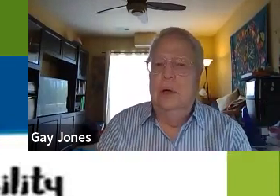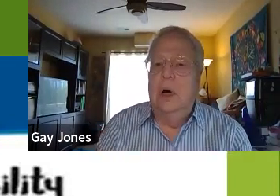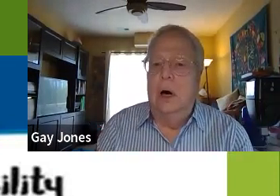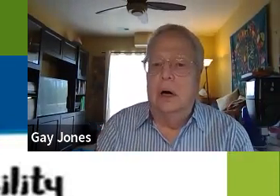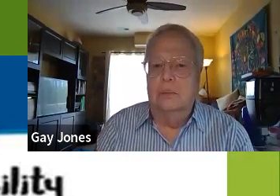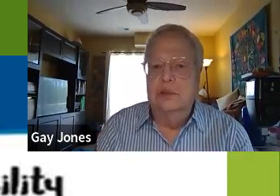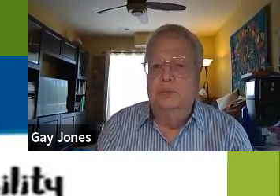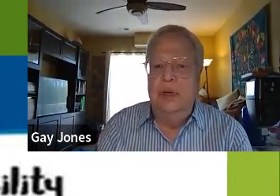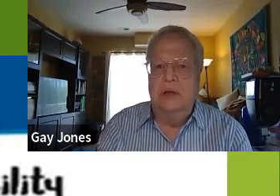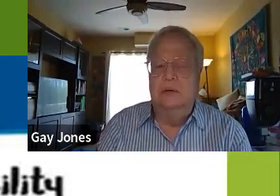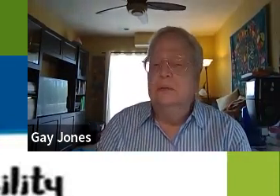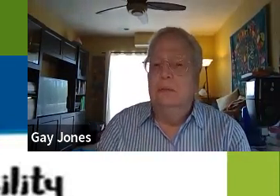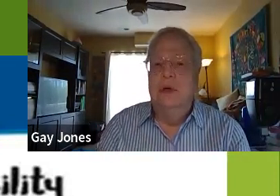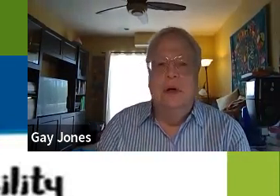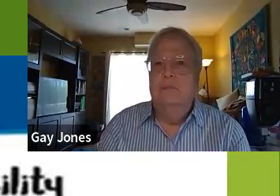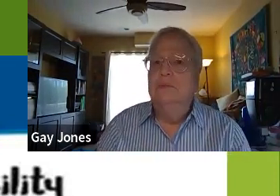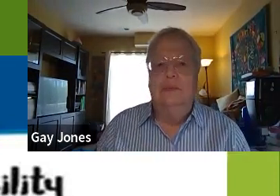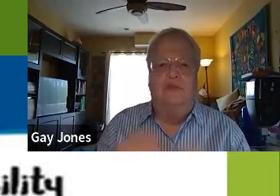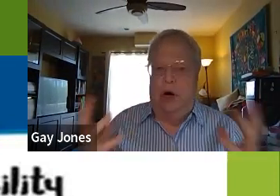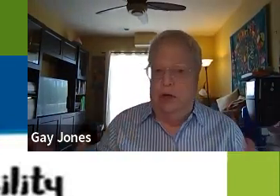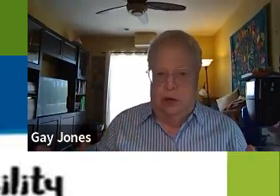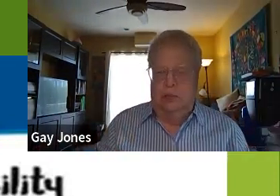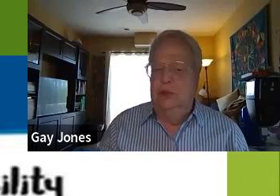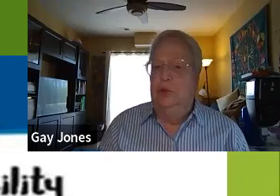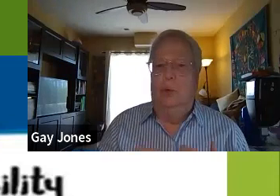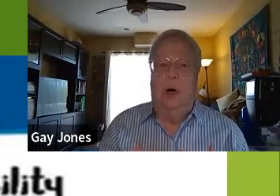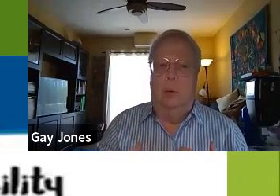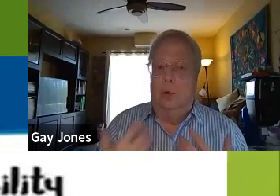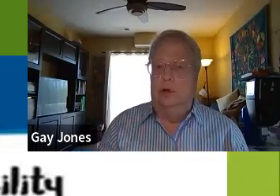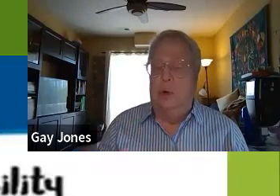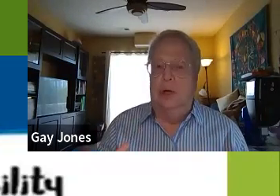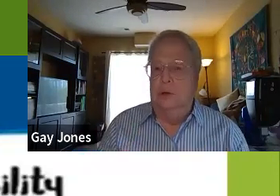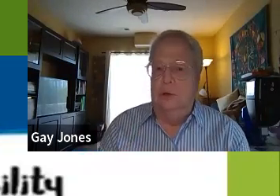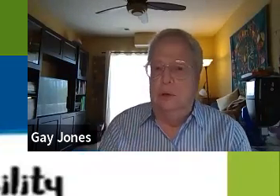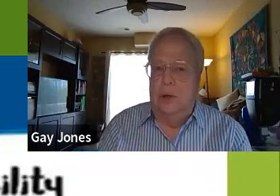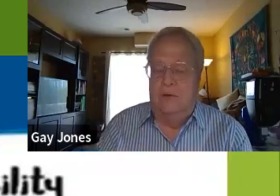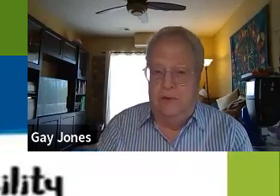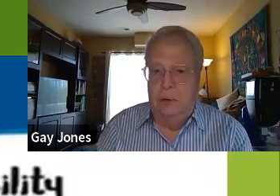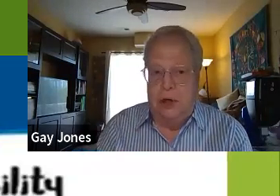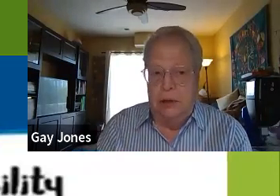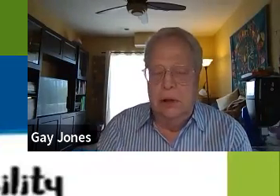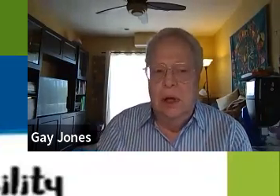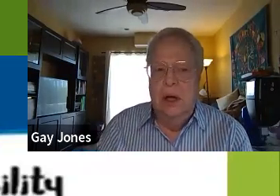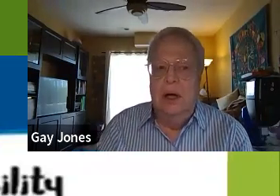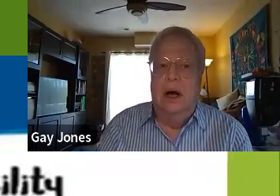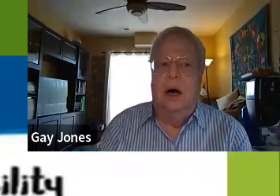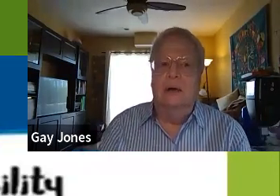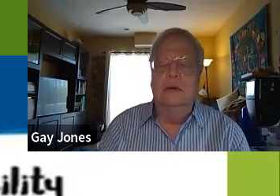alone speaks volumes to what we're trying to do at FEMA.